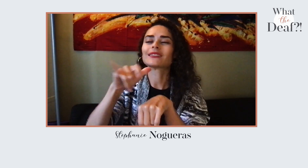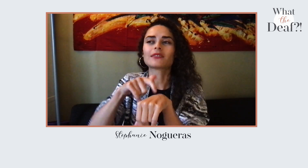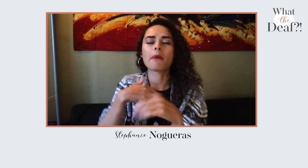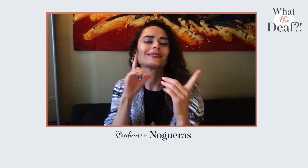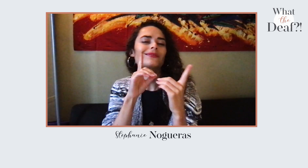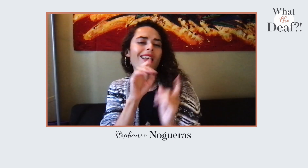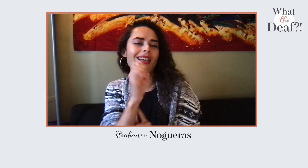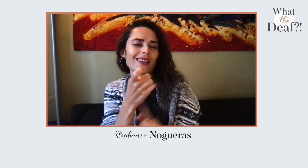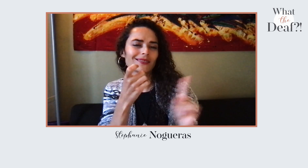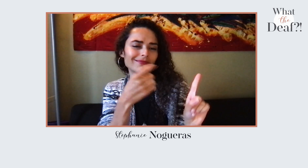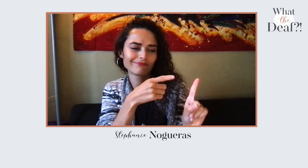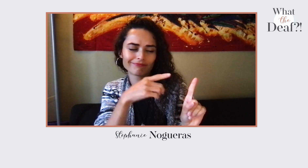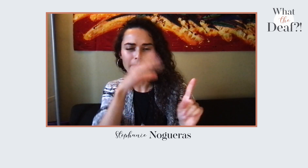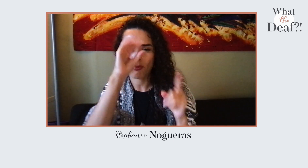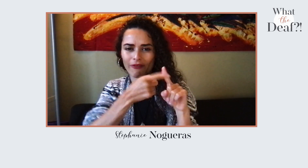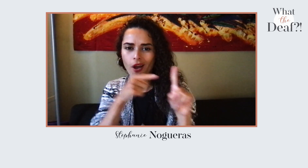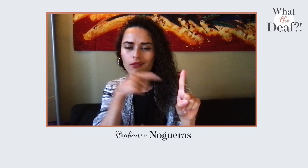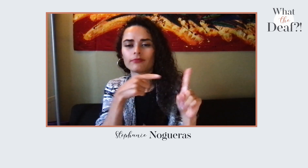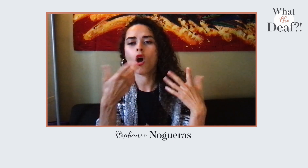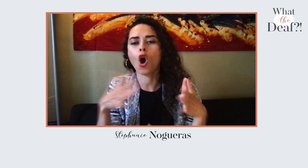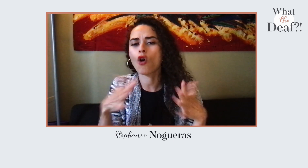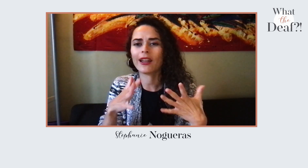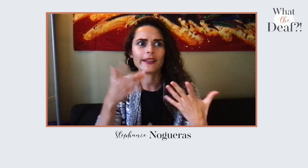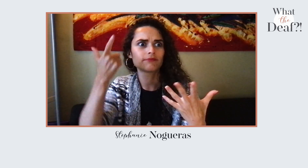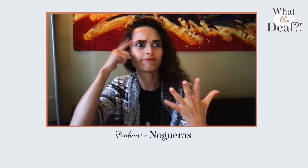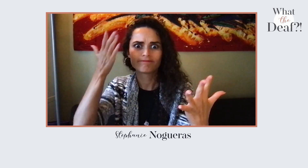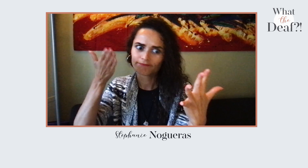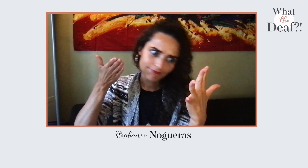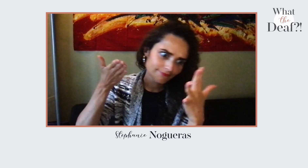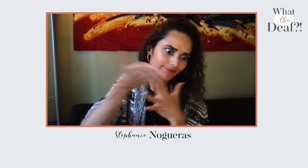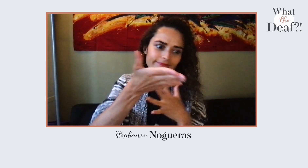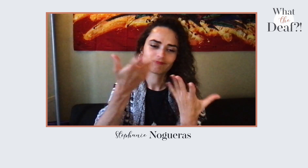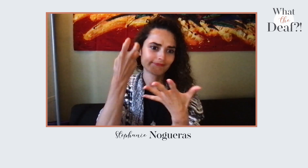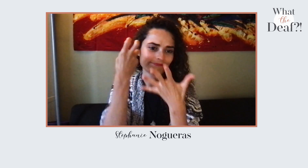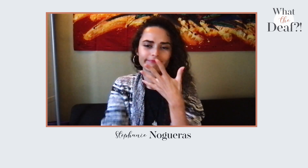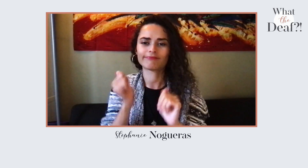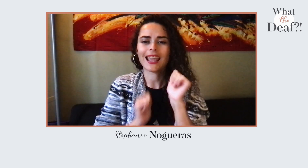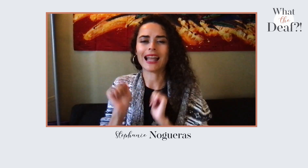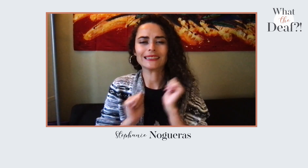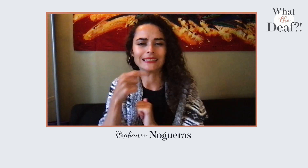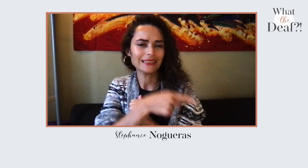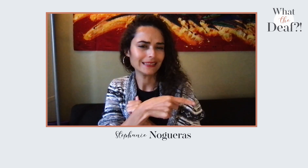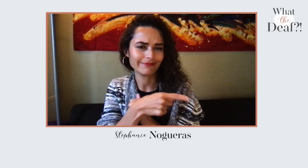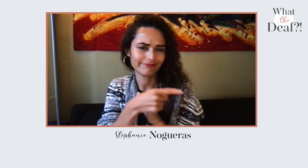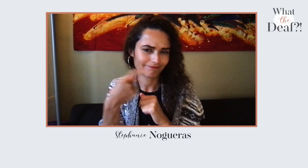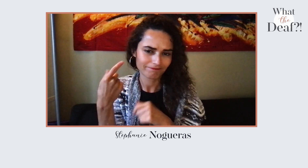and at that time, I was dating my ex, my ex boyfriend at the time, but he was actually really interested in acting.